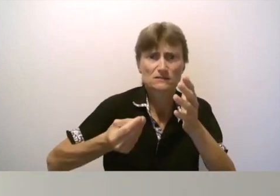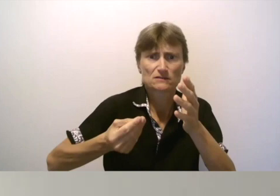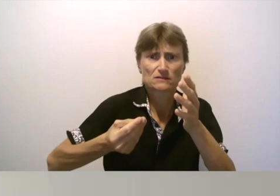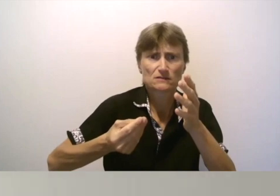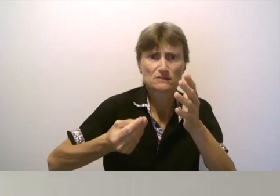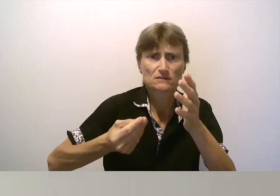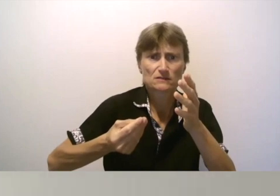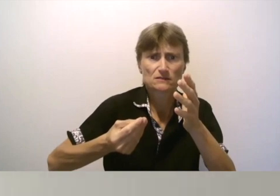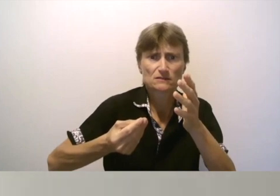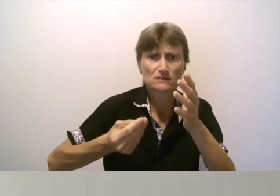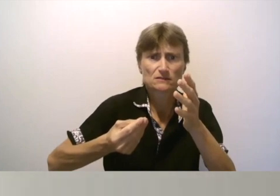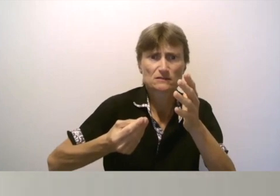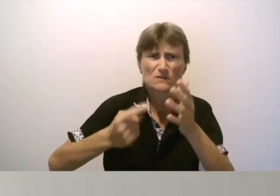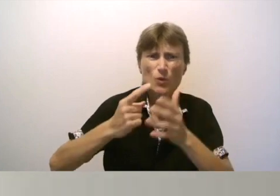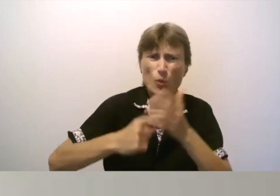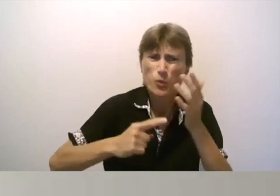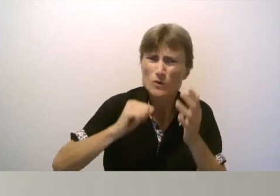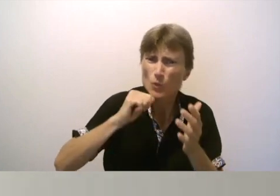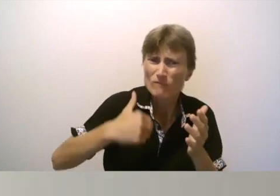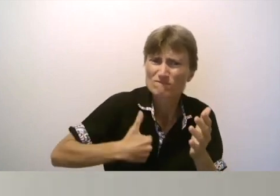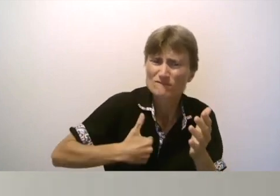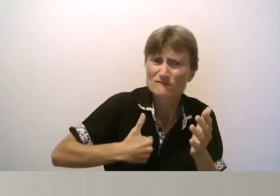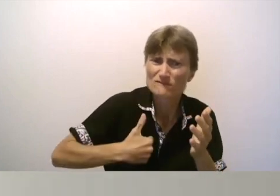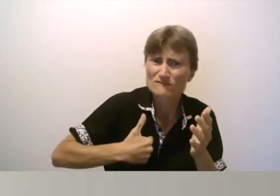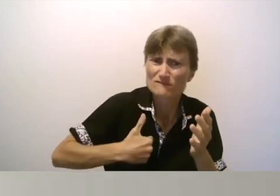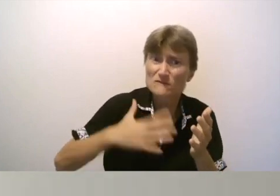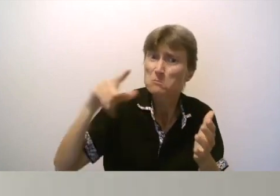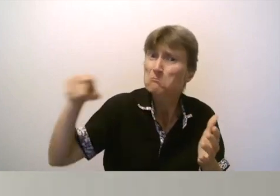that you used to take for granted that an artist made